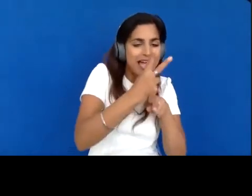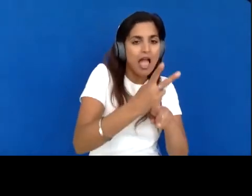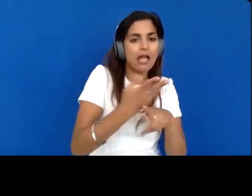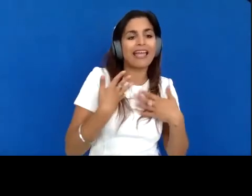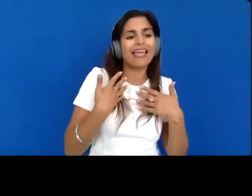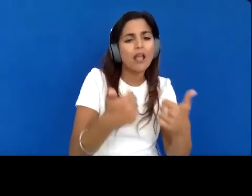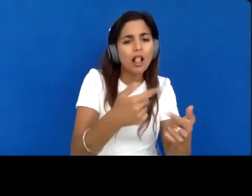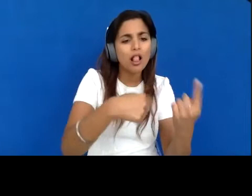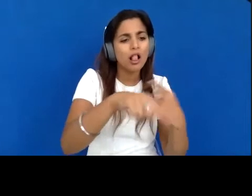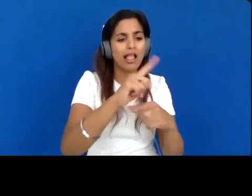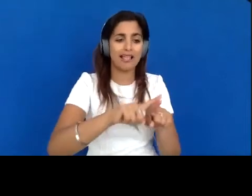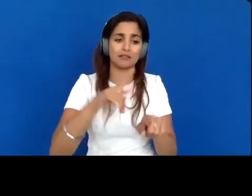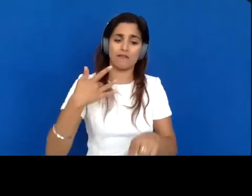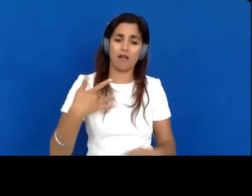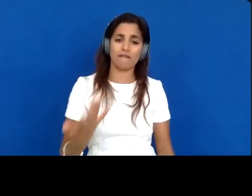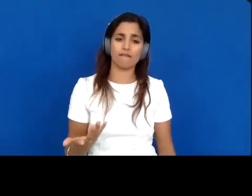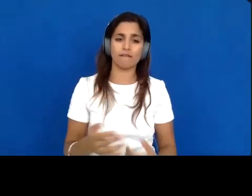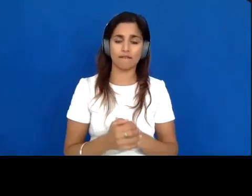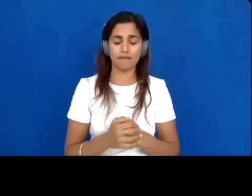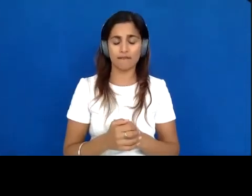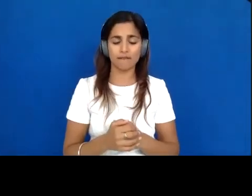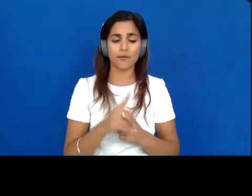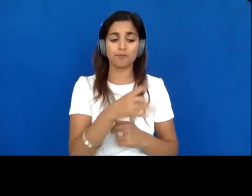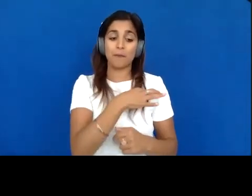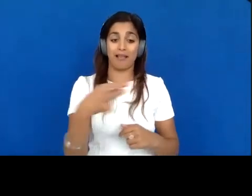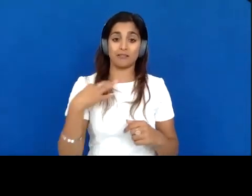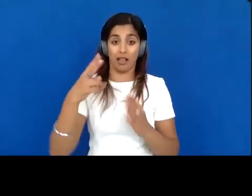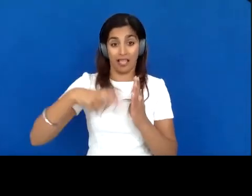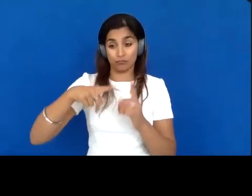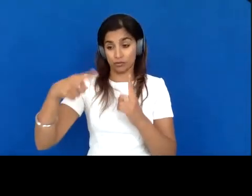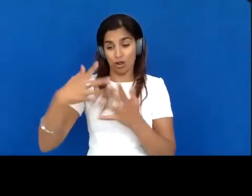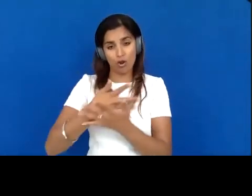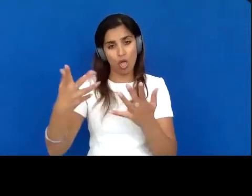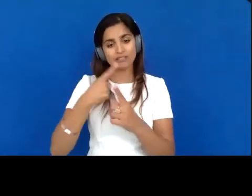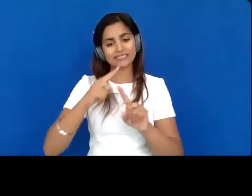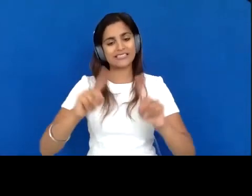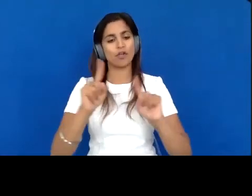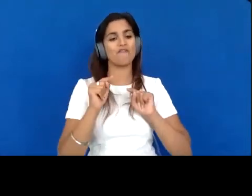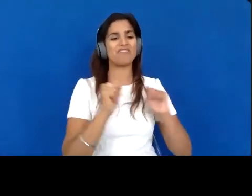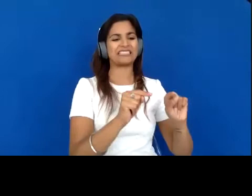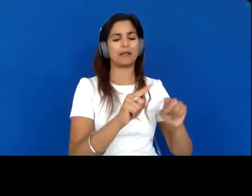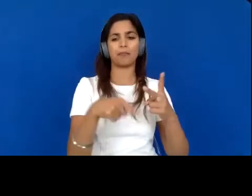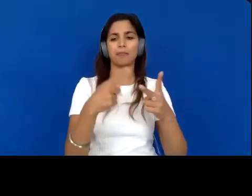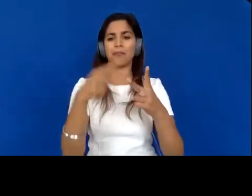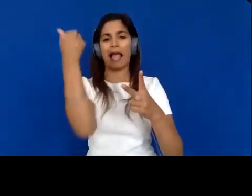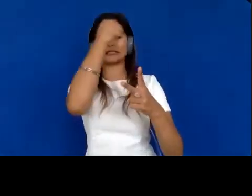literature differentiates between victims and experts producing an ocean of expertise that ensures that disabled hope alleys cannot be considered